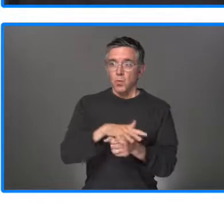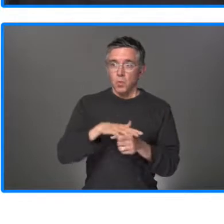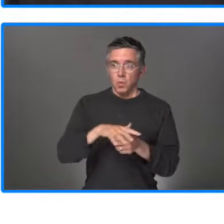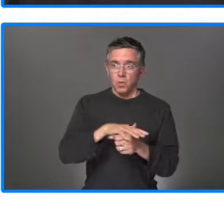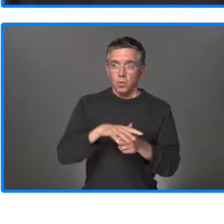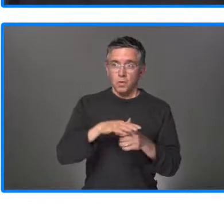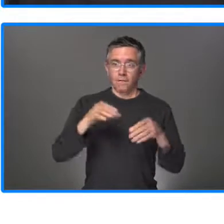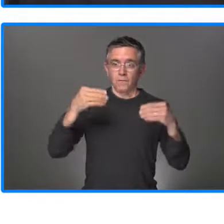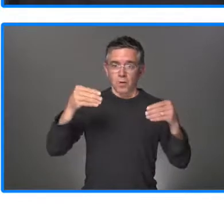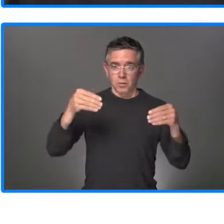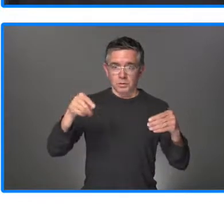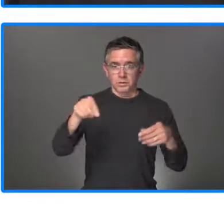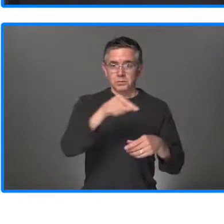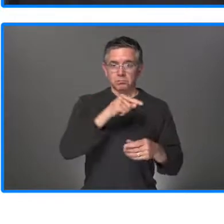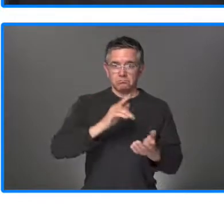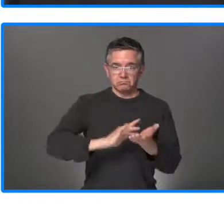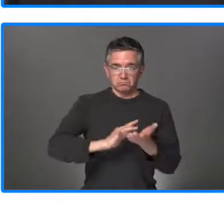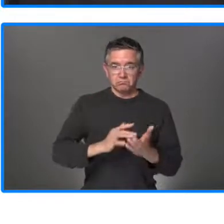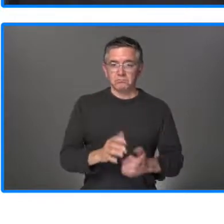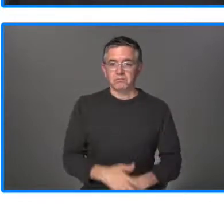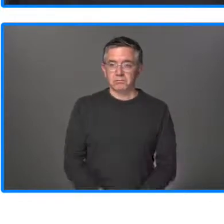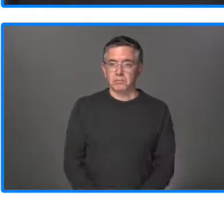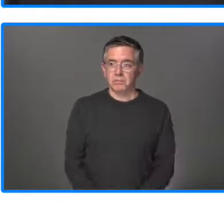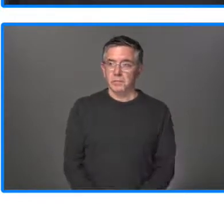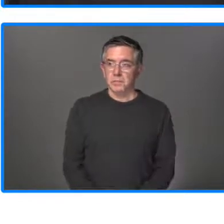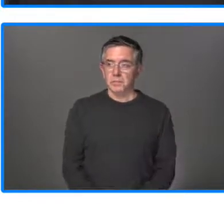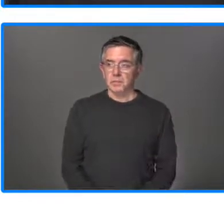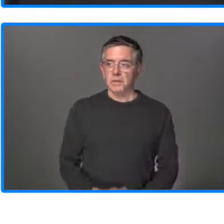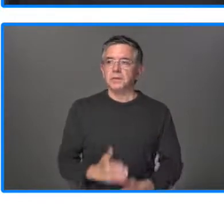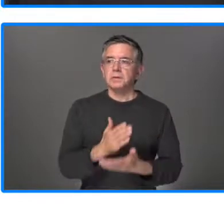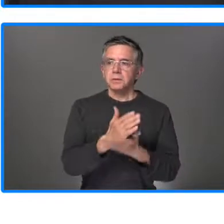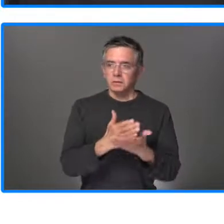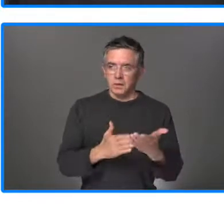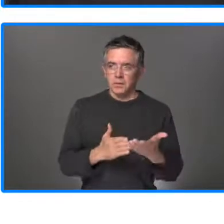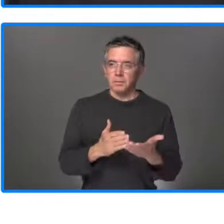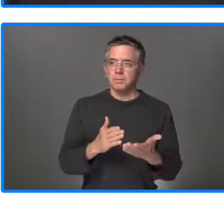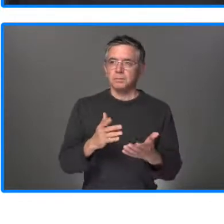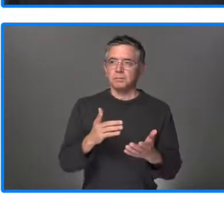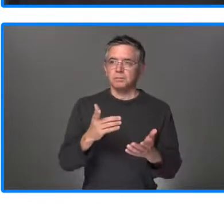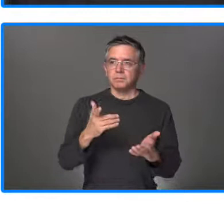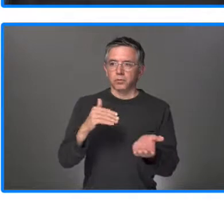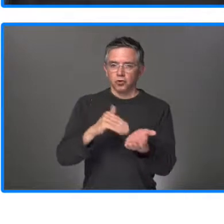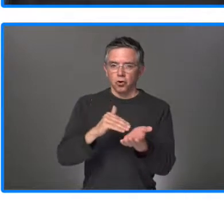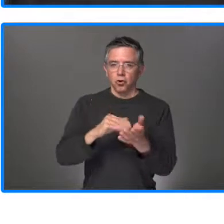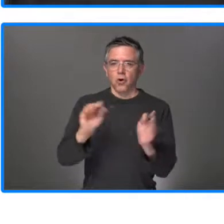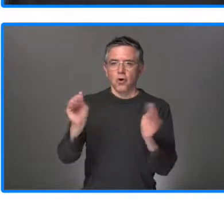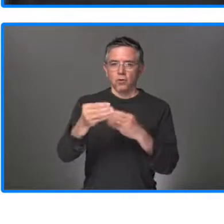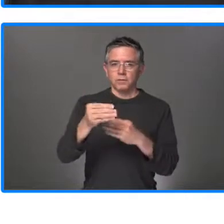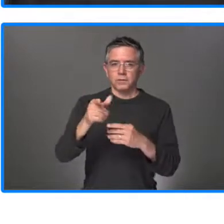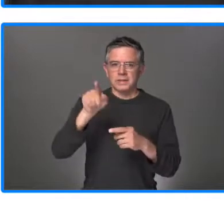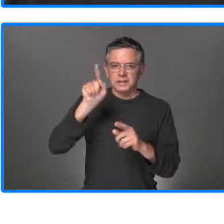and some healthcare providers are also vaccinating their patients. There are many ways to get vaccinated.